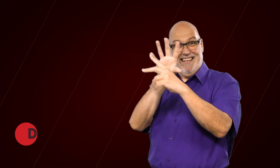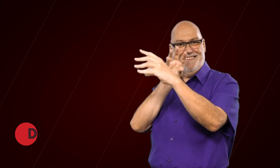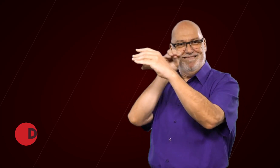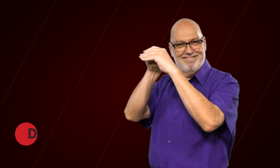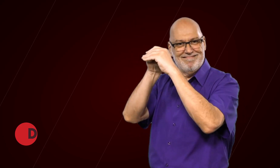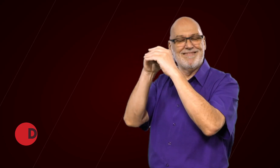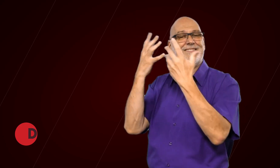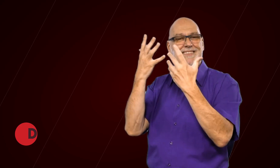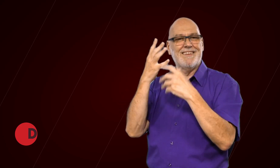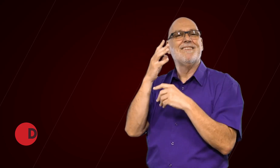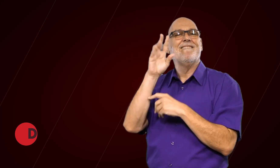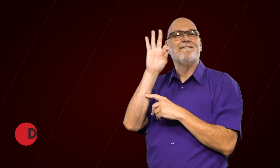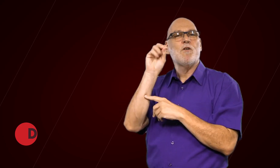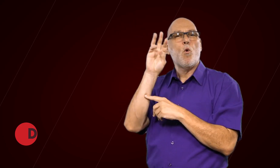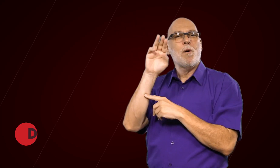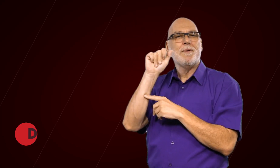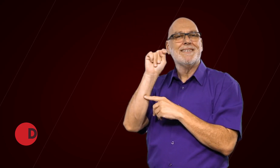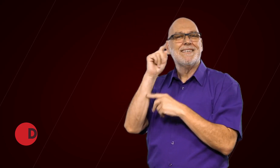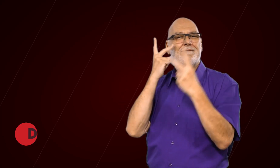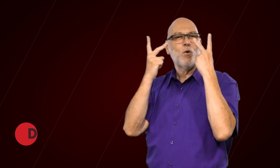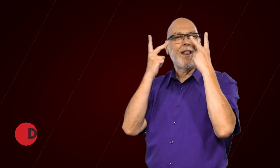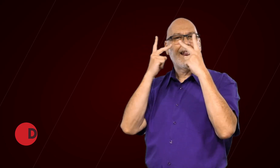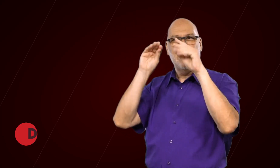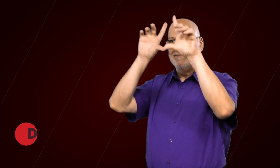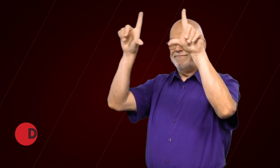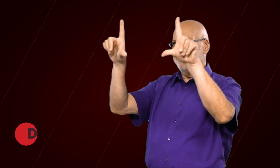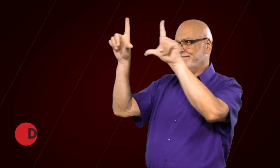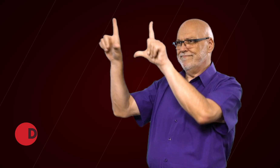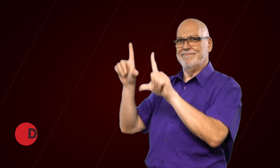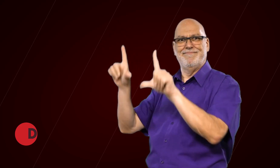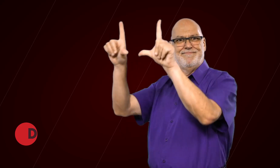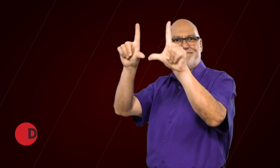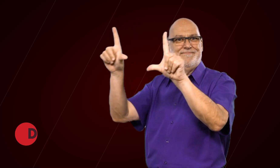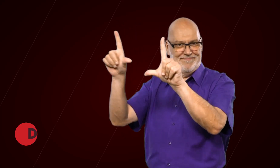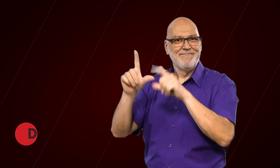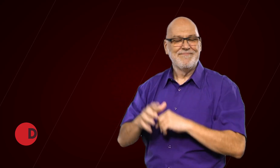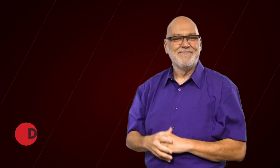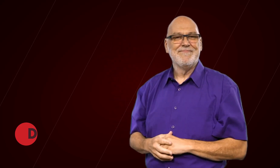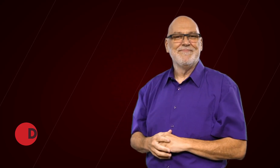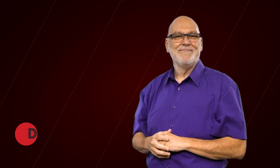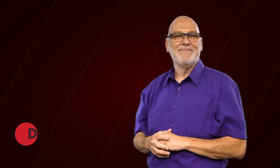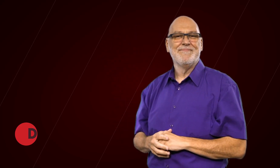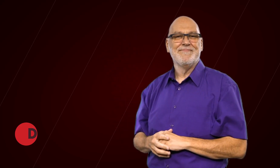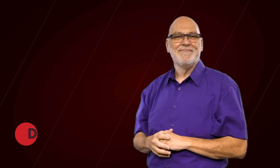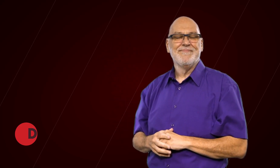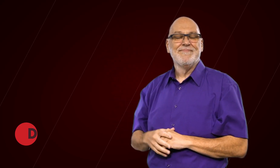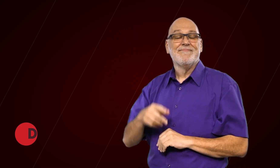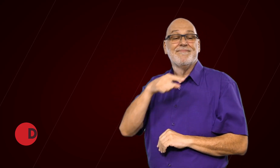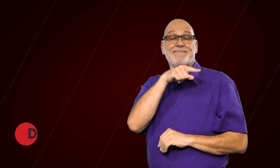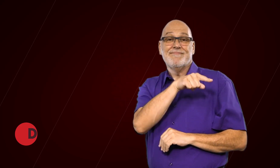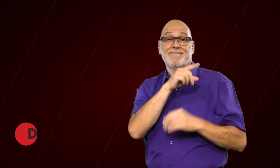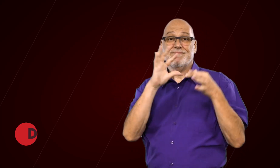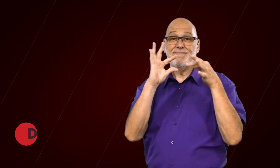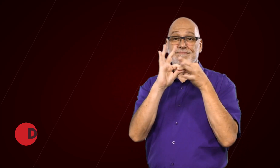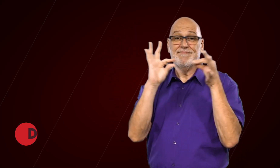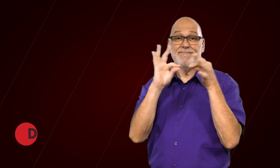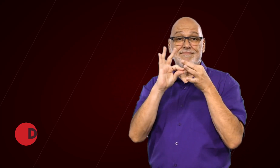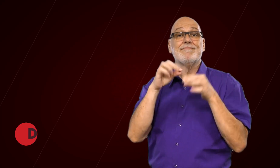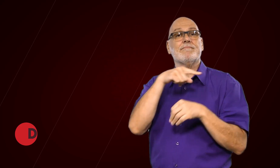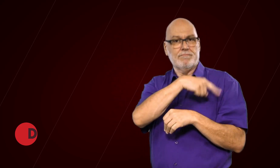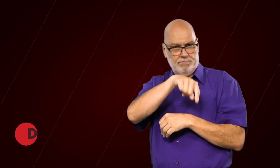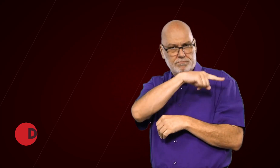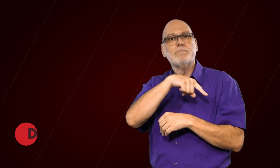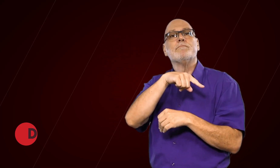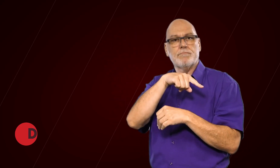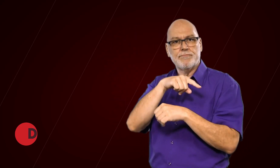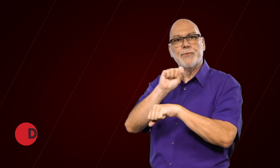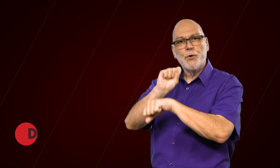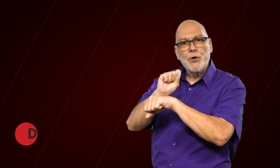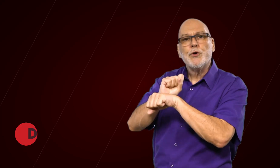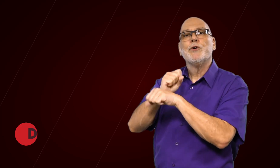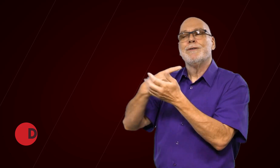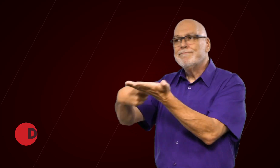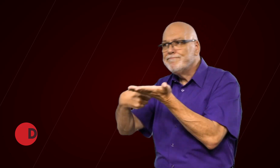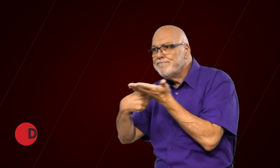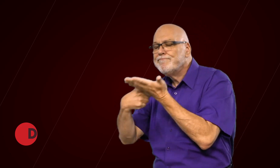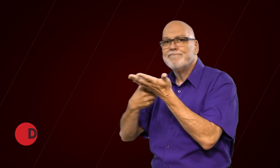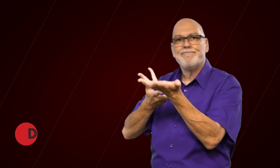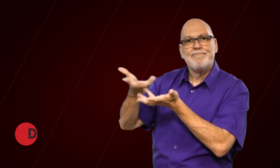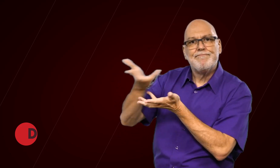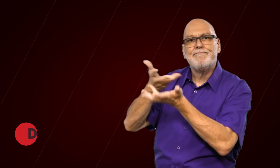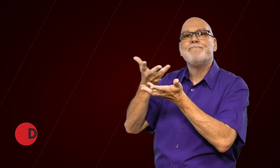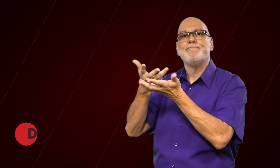screens for visual announcements in visual format. She said they were